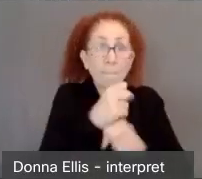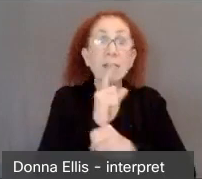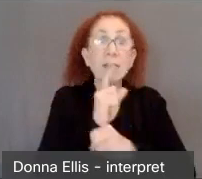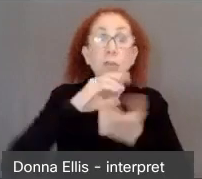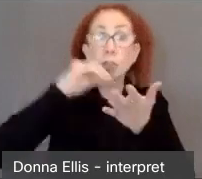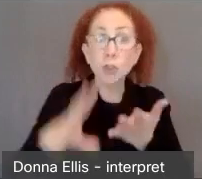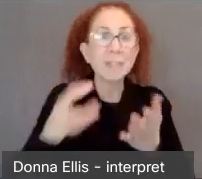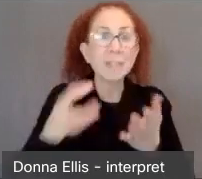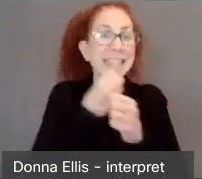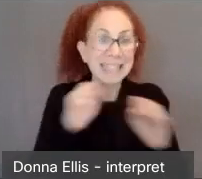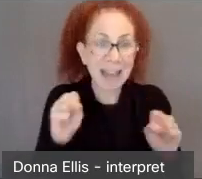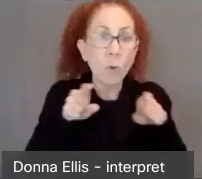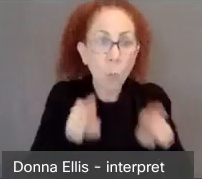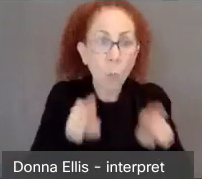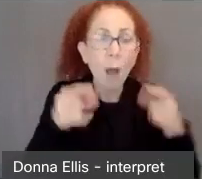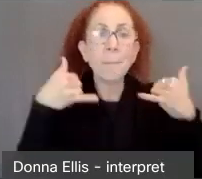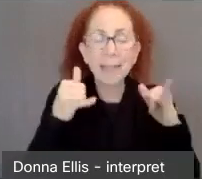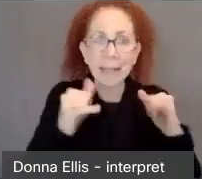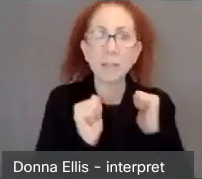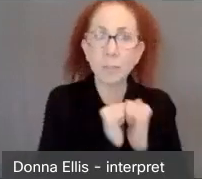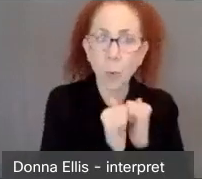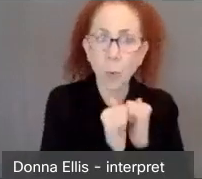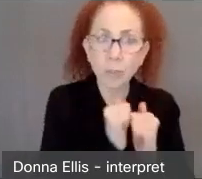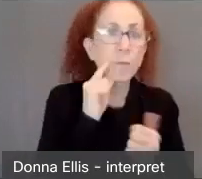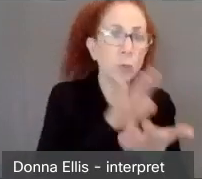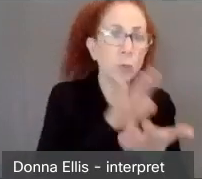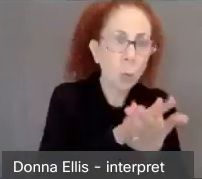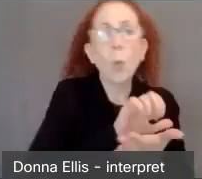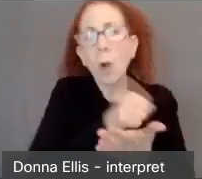organized sports and doing other types of physical activities outdoors.